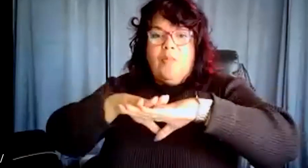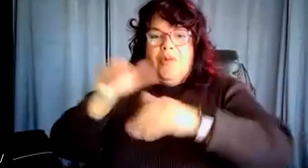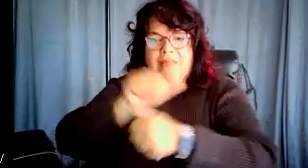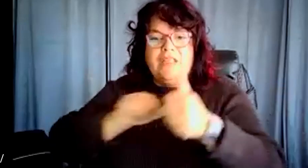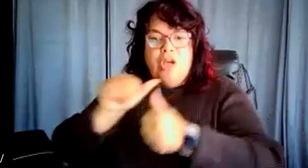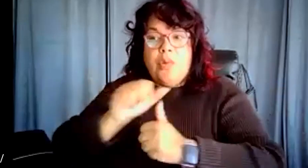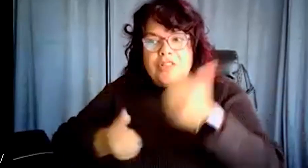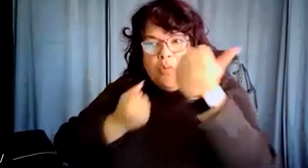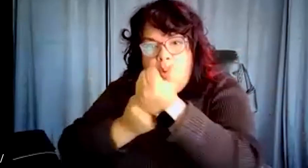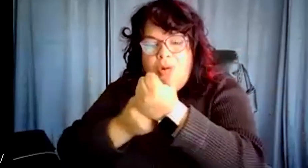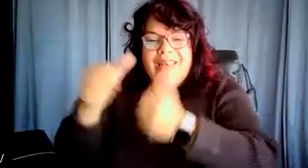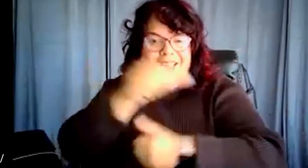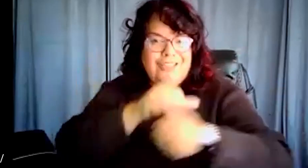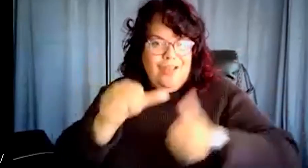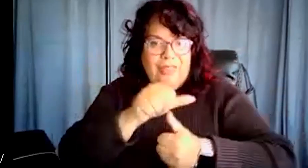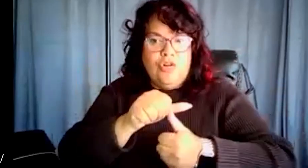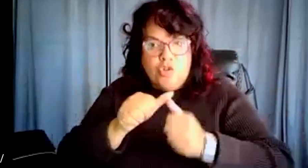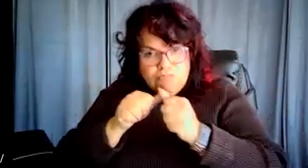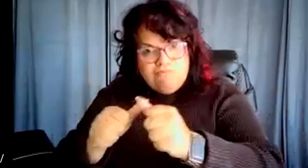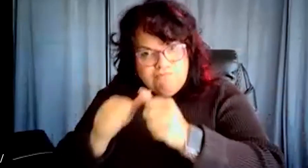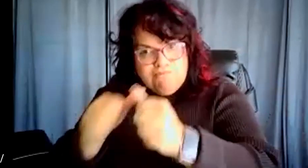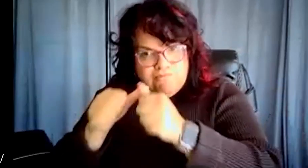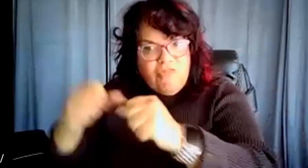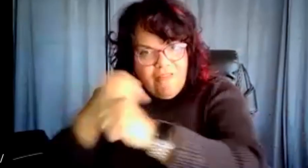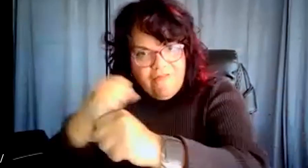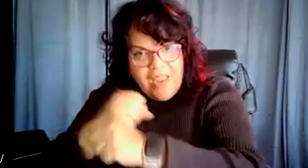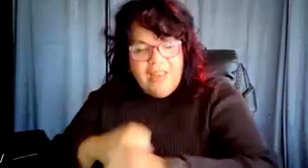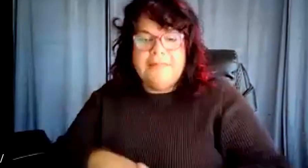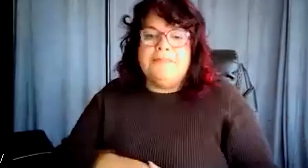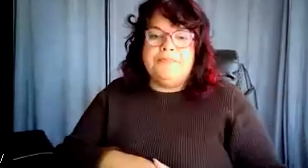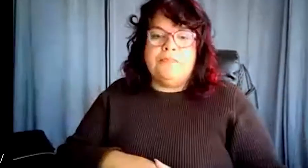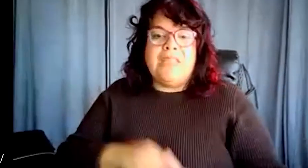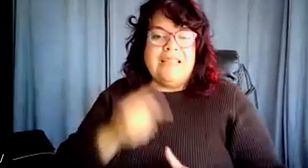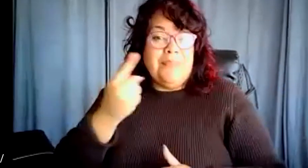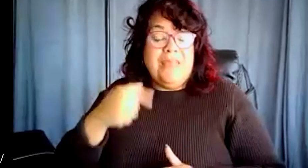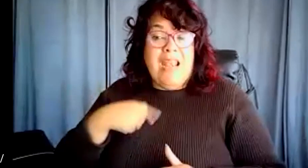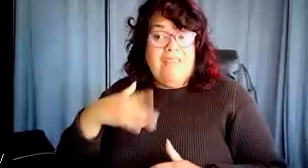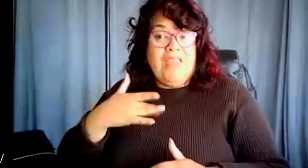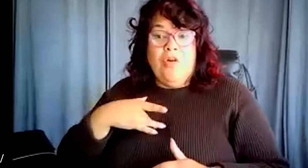other to move forward. And then, something that I feel that I omitted from the history section that I really want